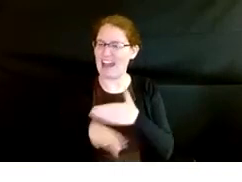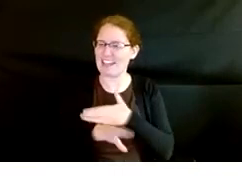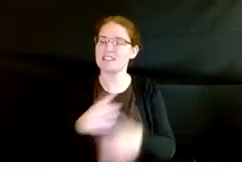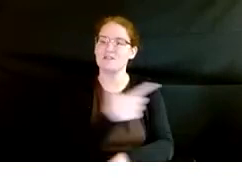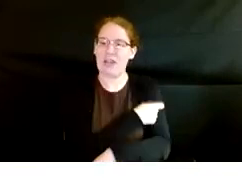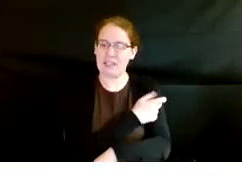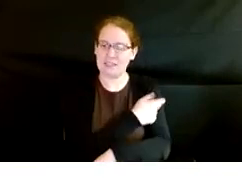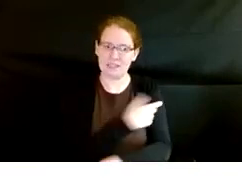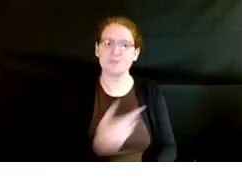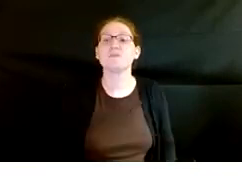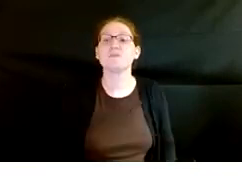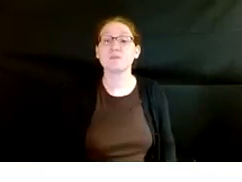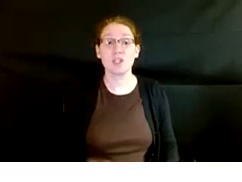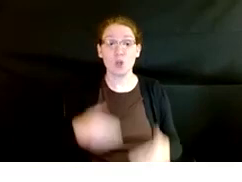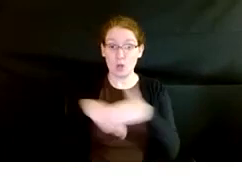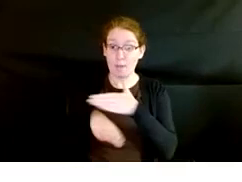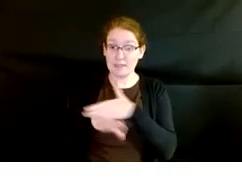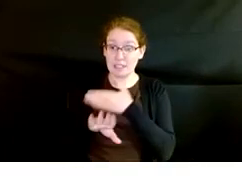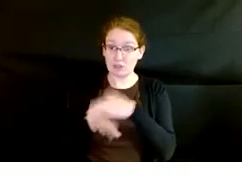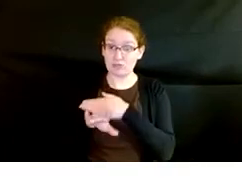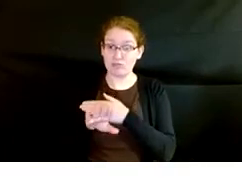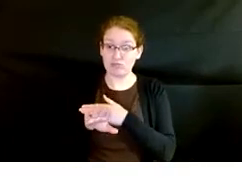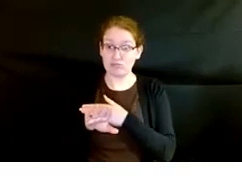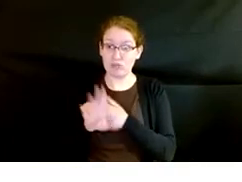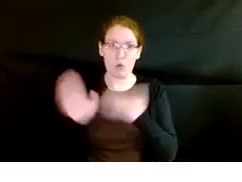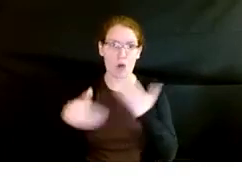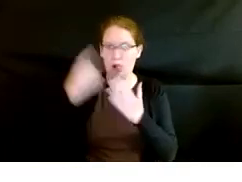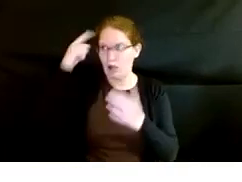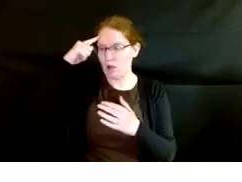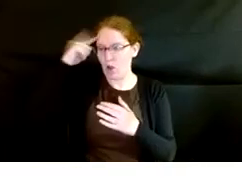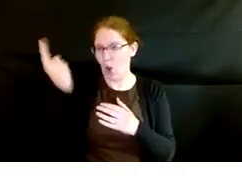uh so accommodations were present in all of our minds throughout the negotiations about the health